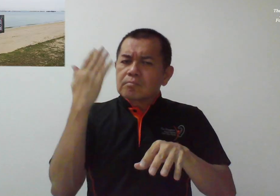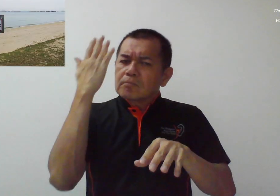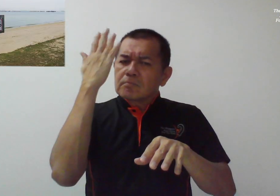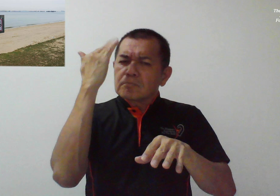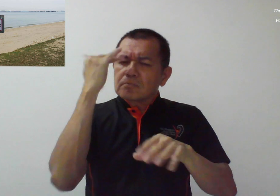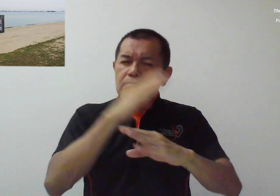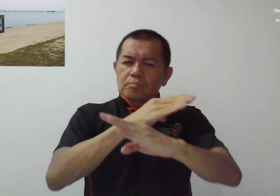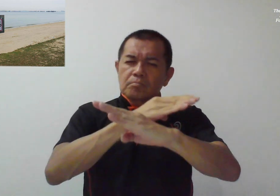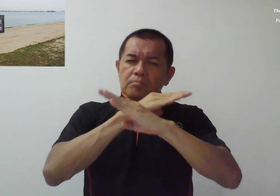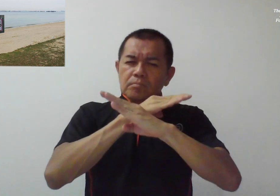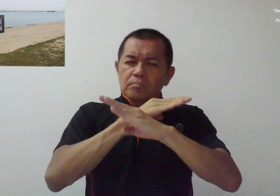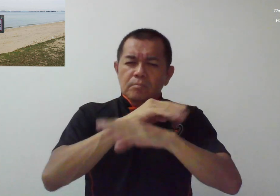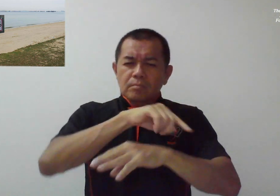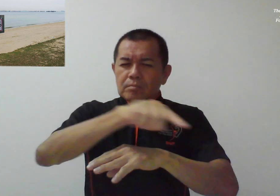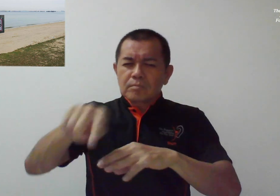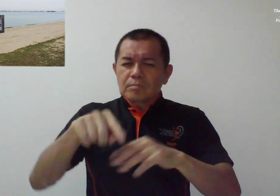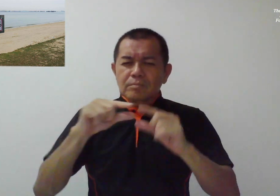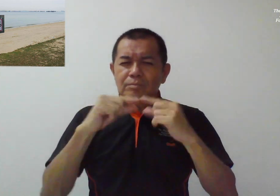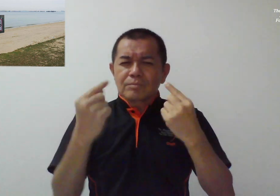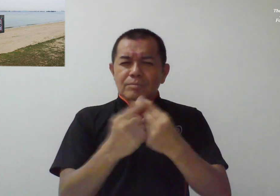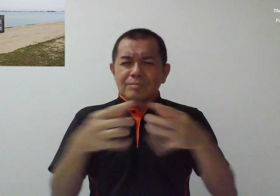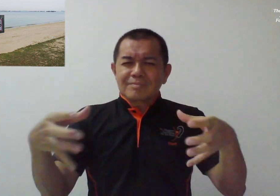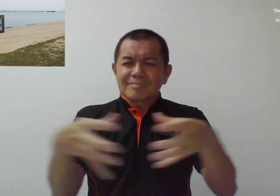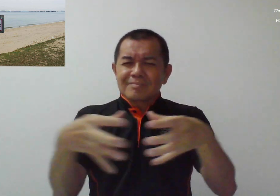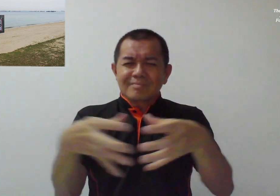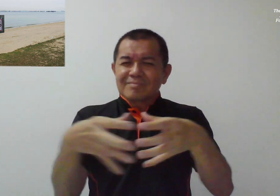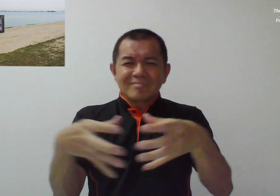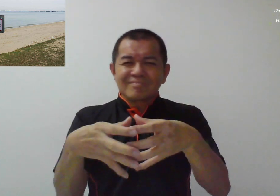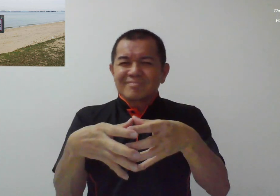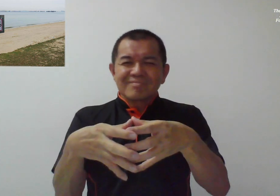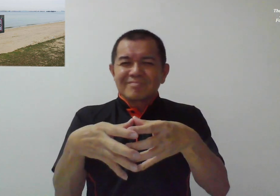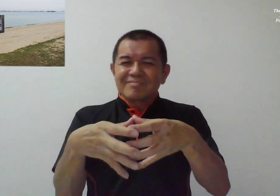to prevent people from gathering in groups.